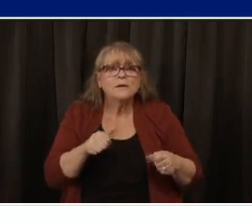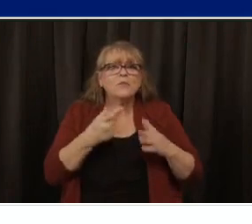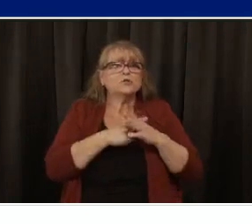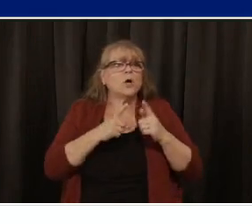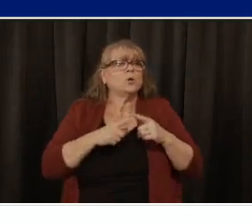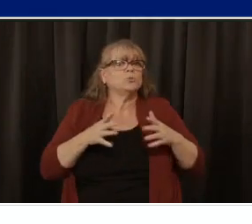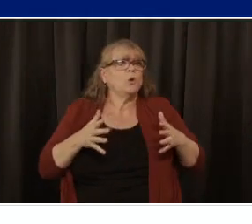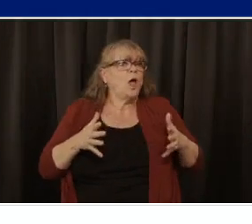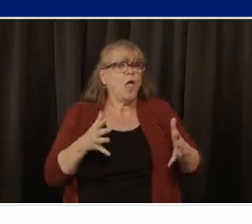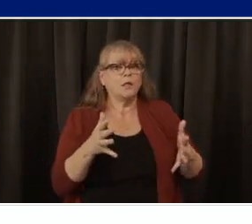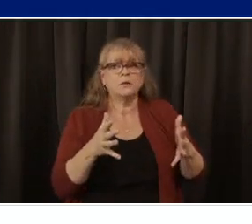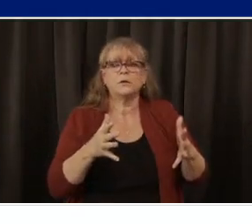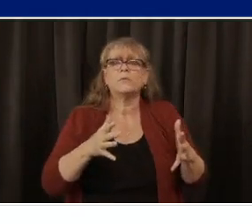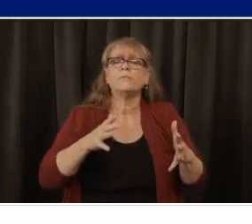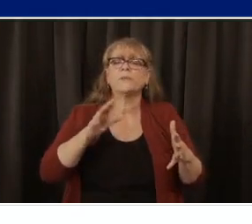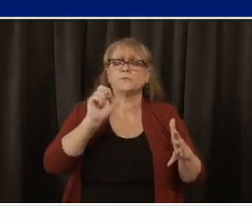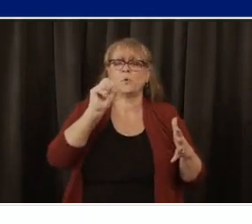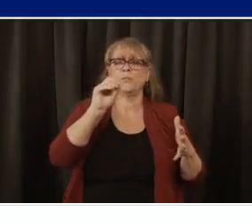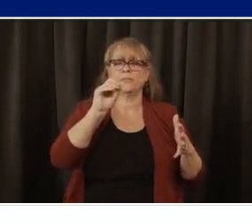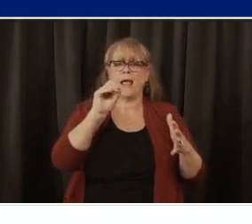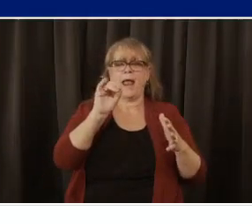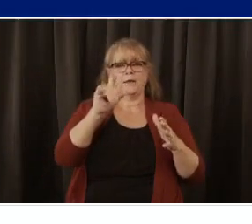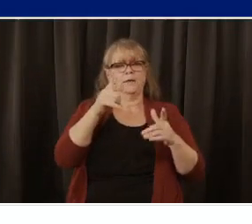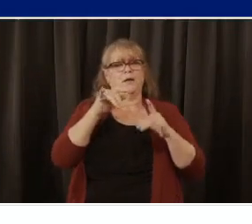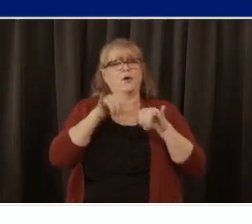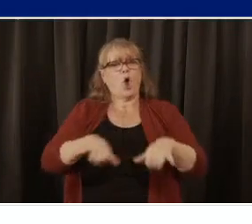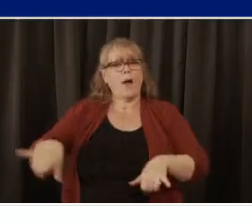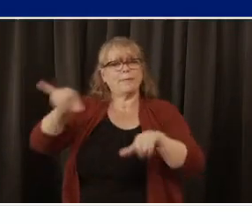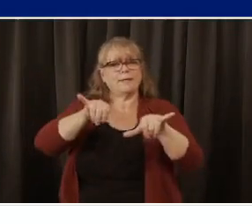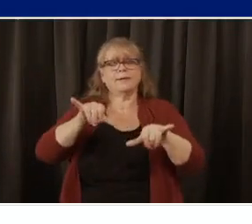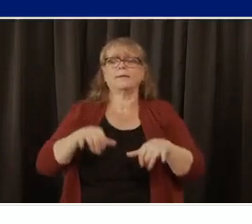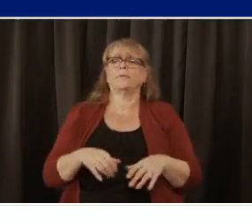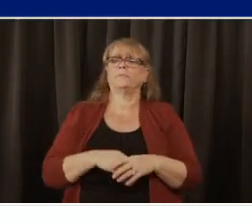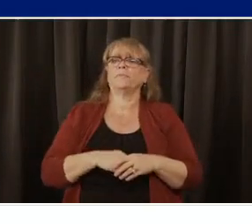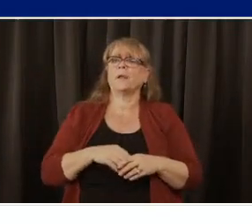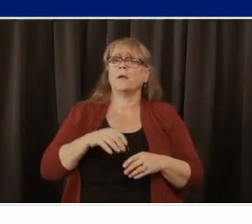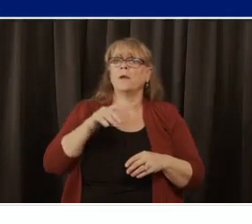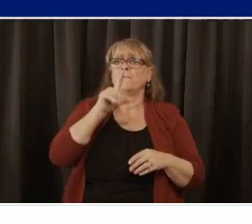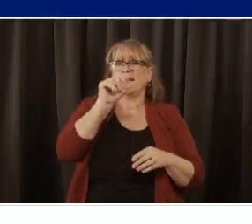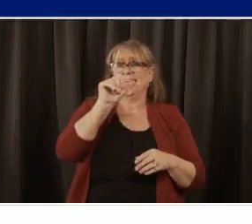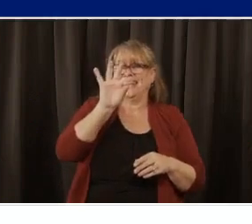is if it ever exceeds that normal band if all of a sudden you see more people than expected,